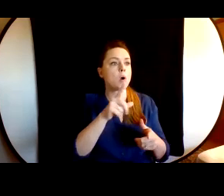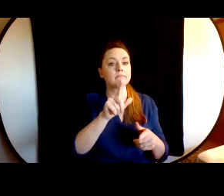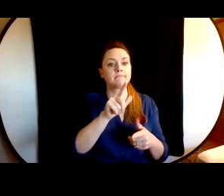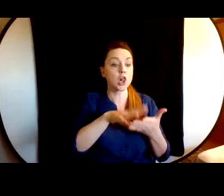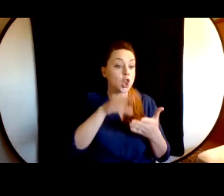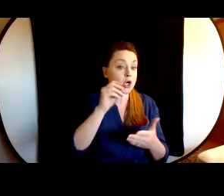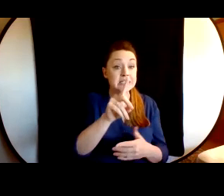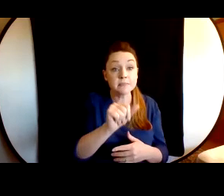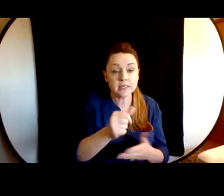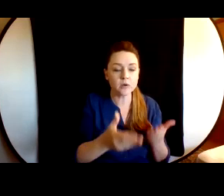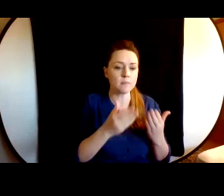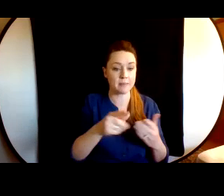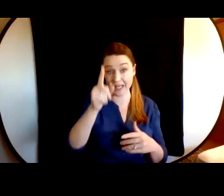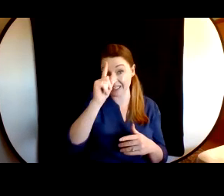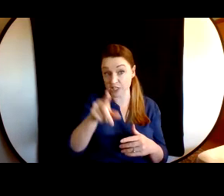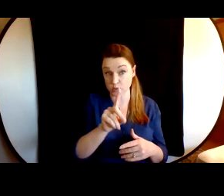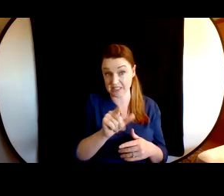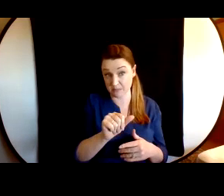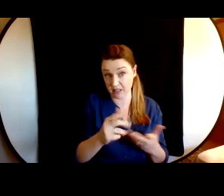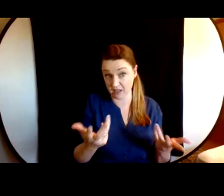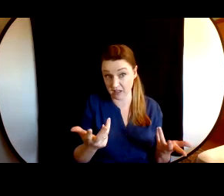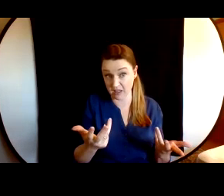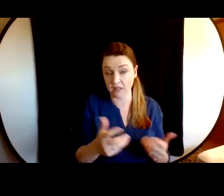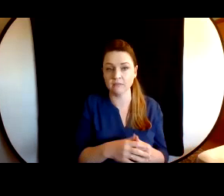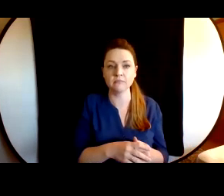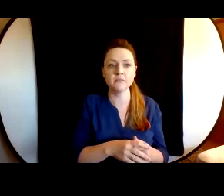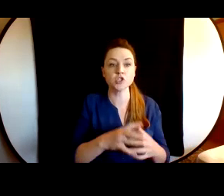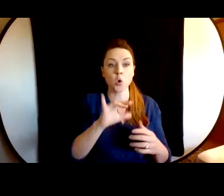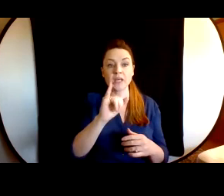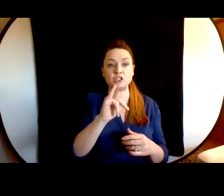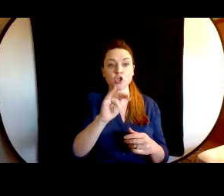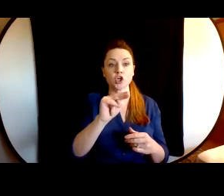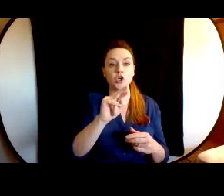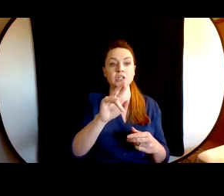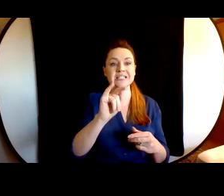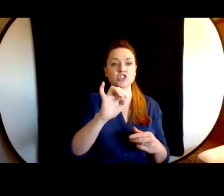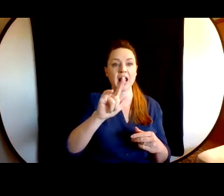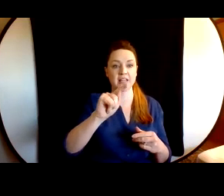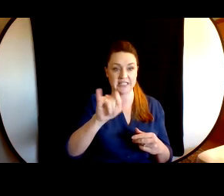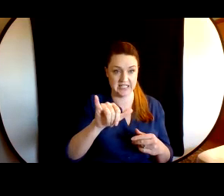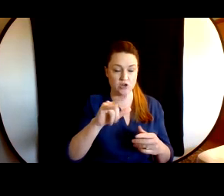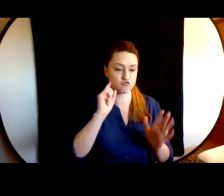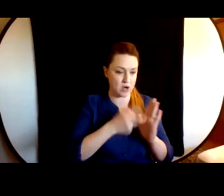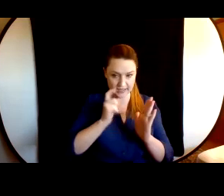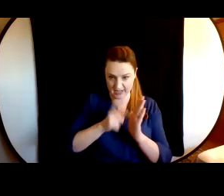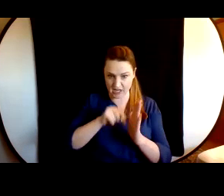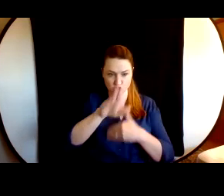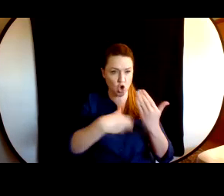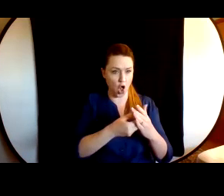or that you have an intellectual disability. So intersectionality recognizes that all of these different components very much influences